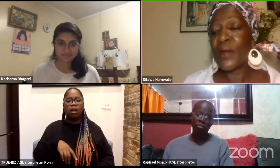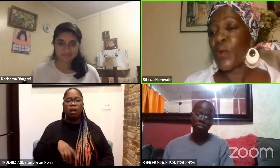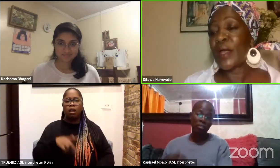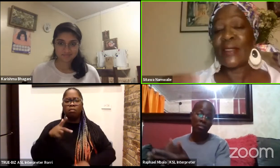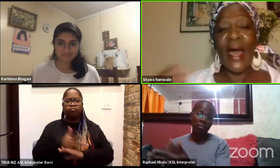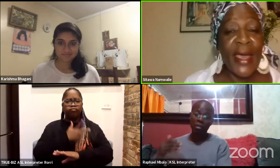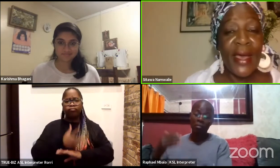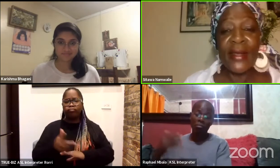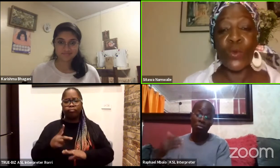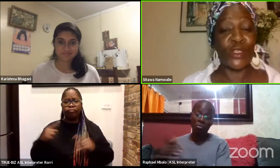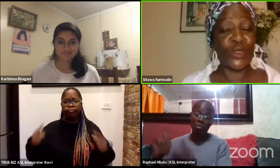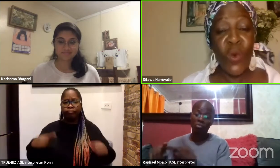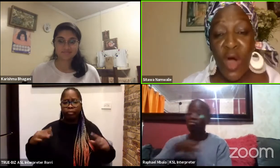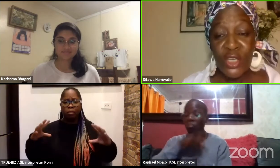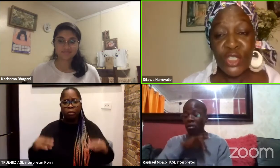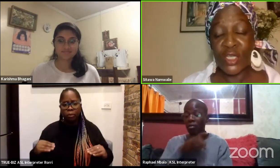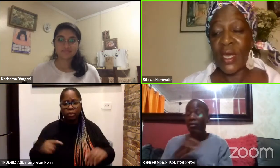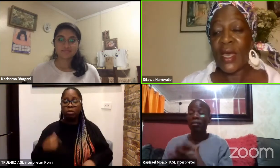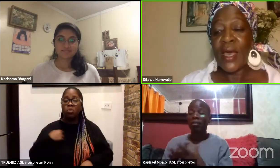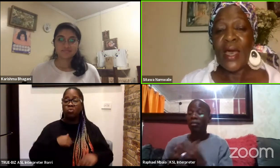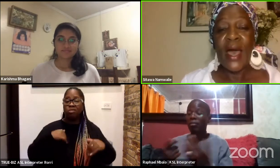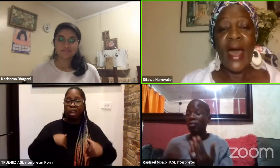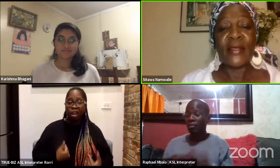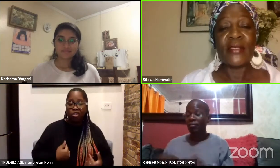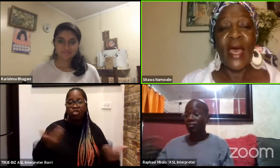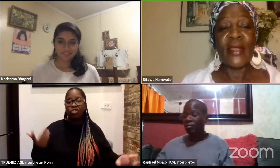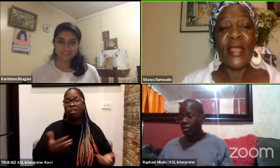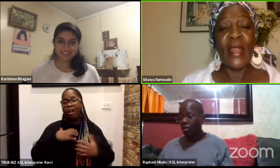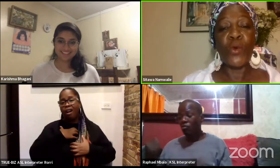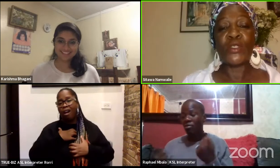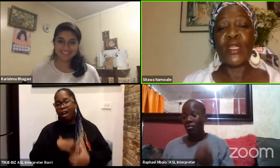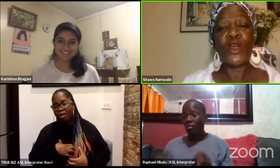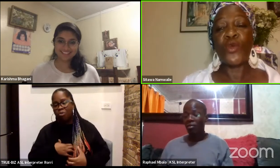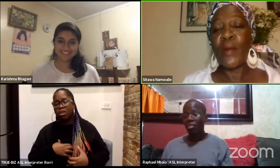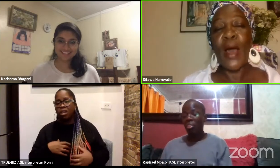and we are tired and we're squashed and it was an...